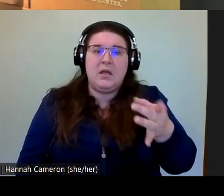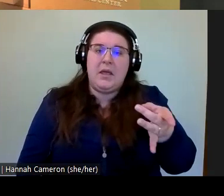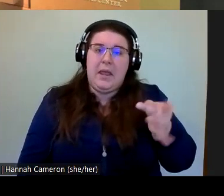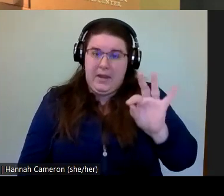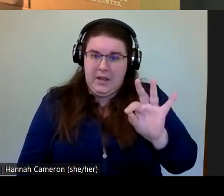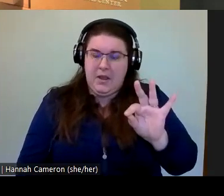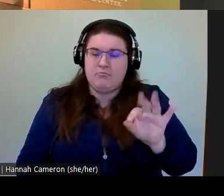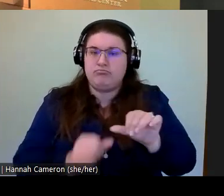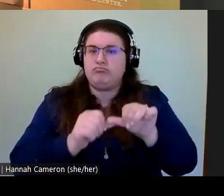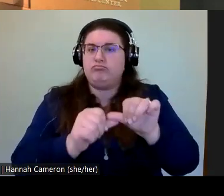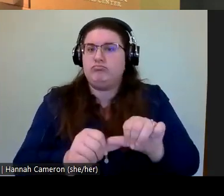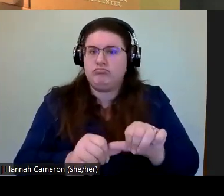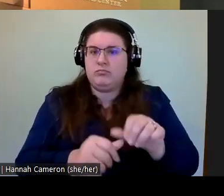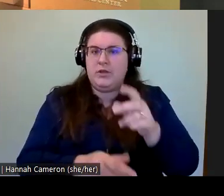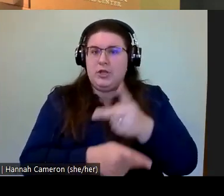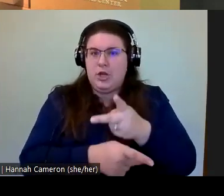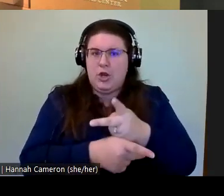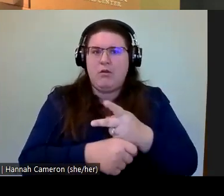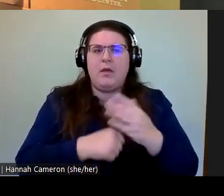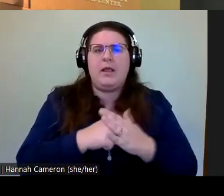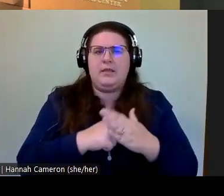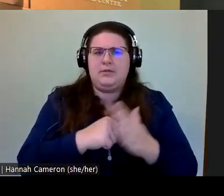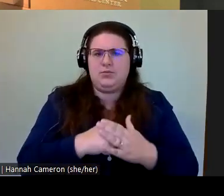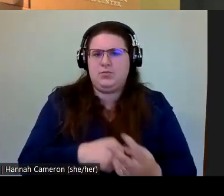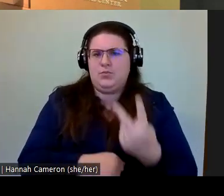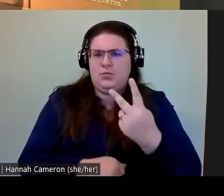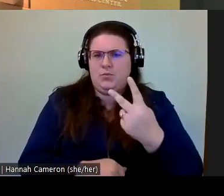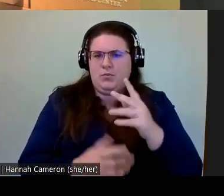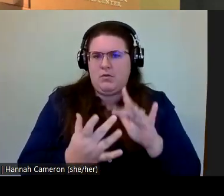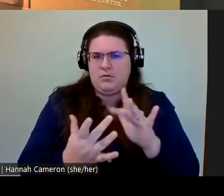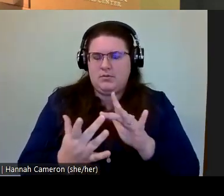had at least two contacts 75% of them had not just collaborative care and primary care but